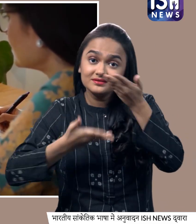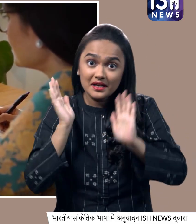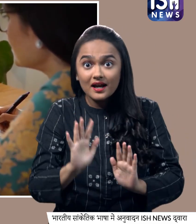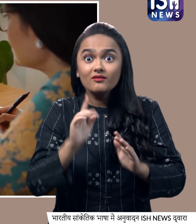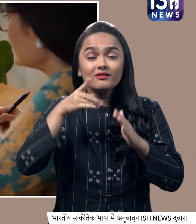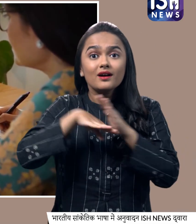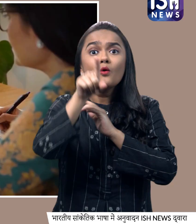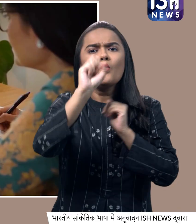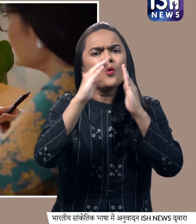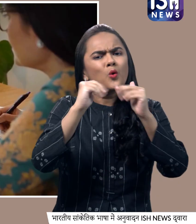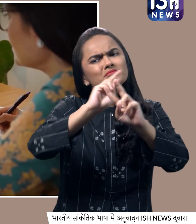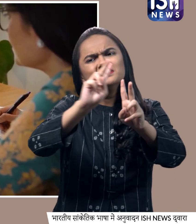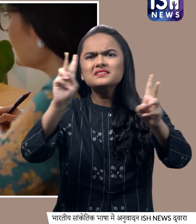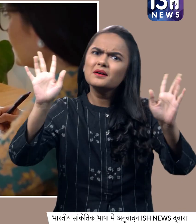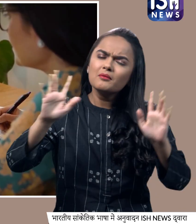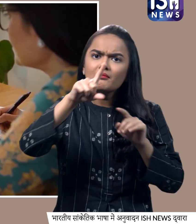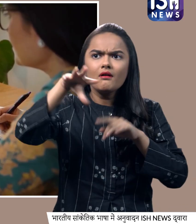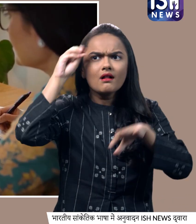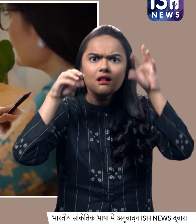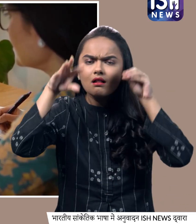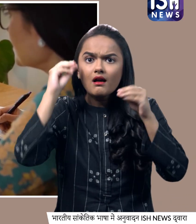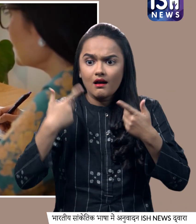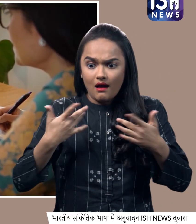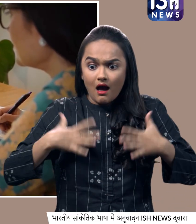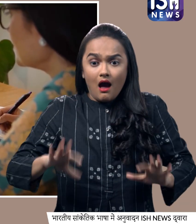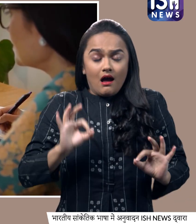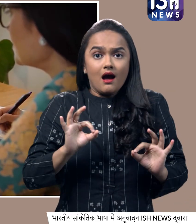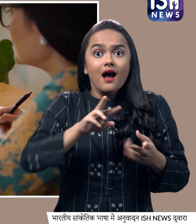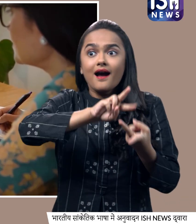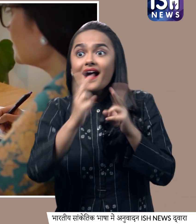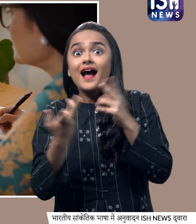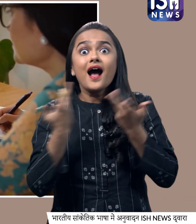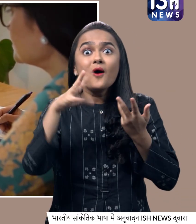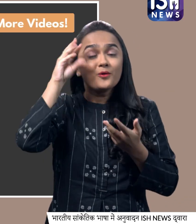which will teach you how to live a healthy life in the comfort of your home